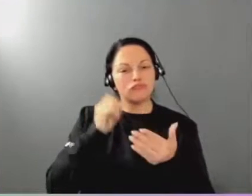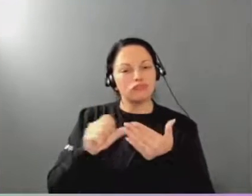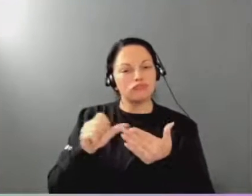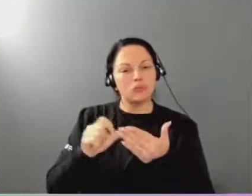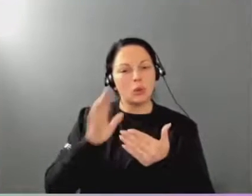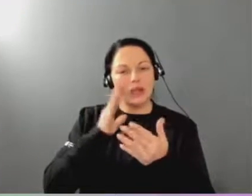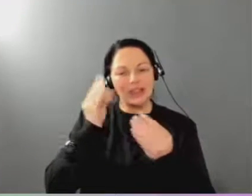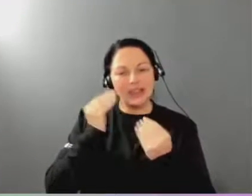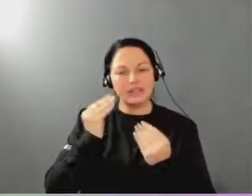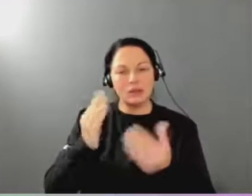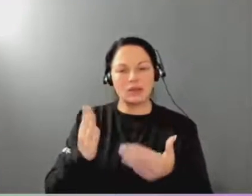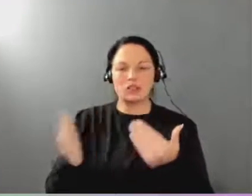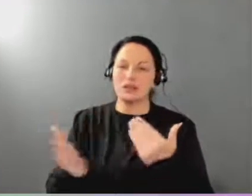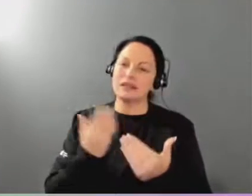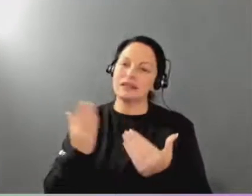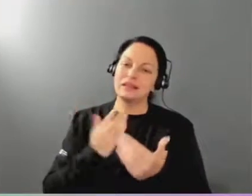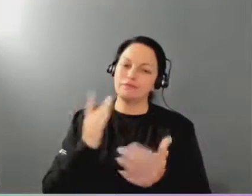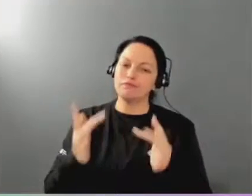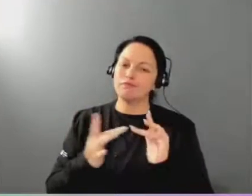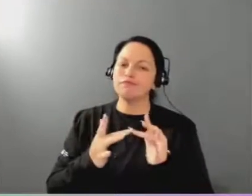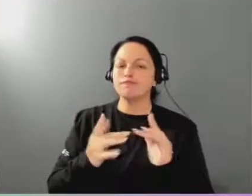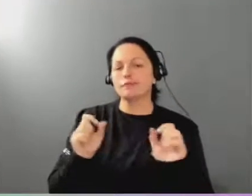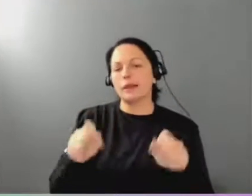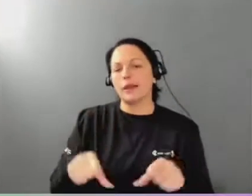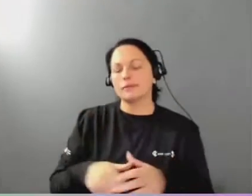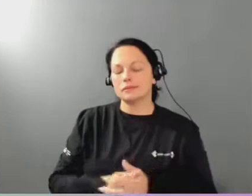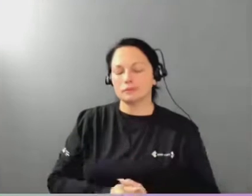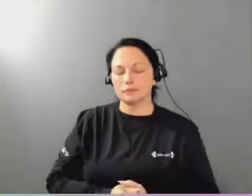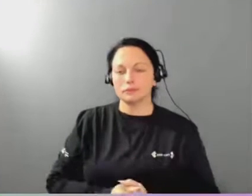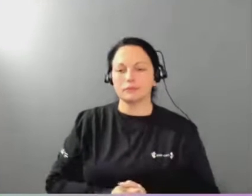reason you cannot access this material, get ahold of Maine. Again, if you go to that page